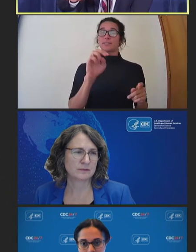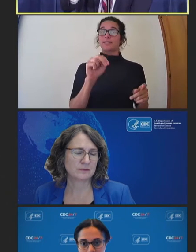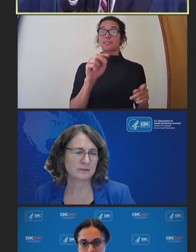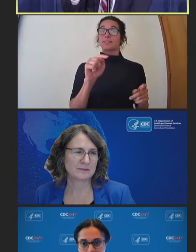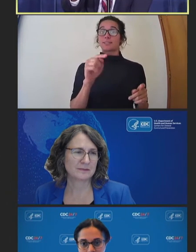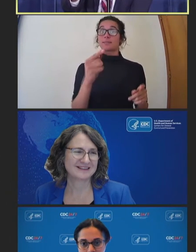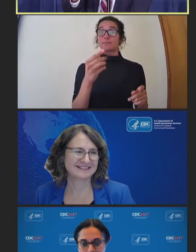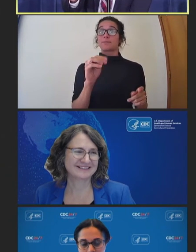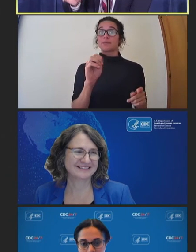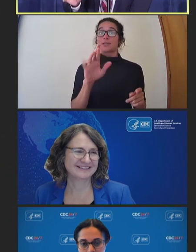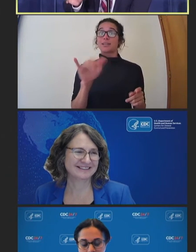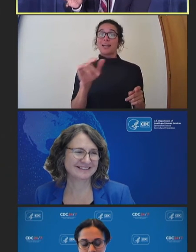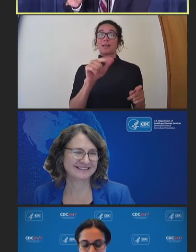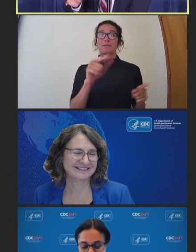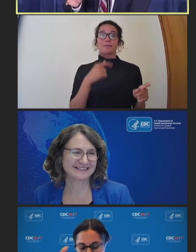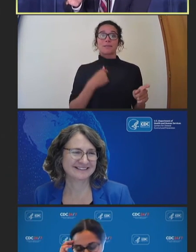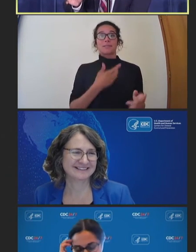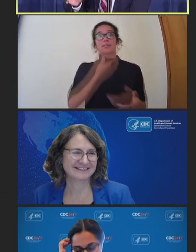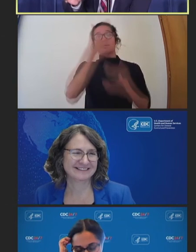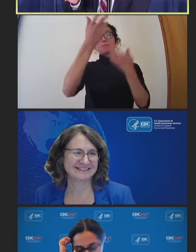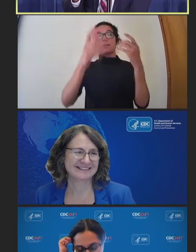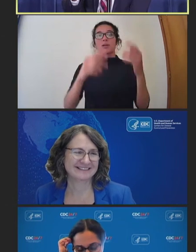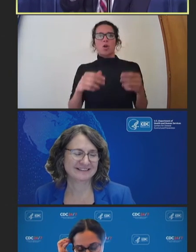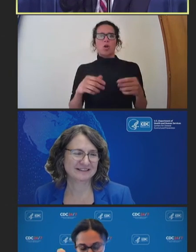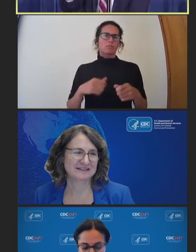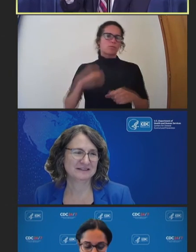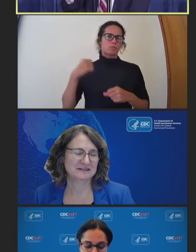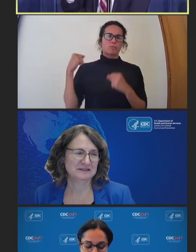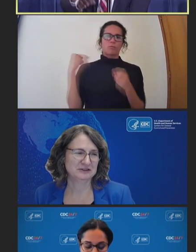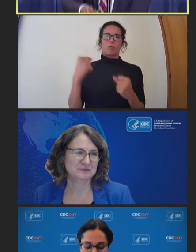any type of partnership with the University of Alabama, it just makes sense.